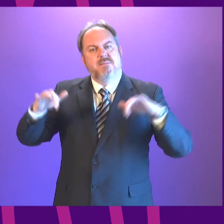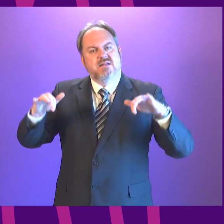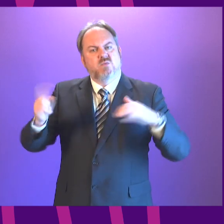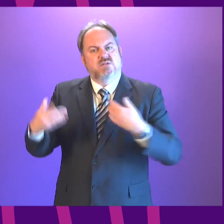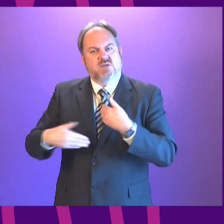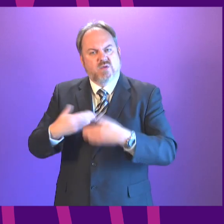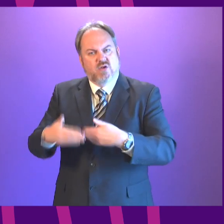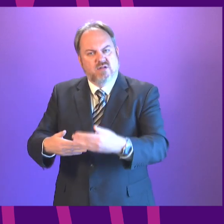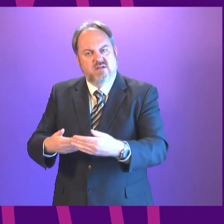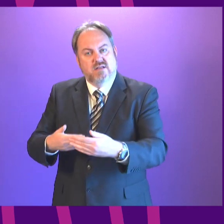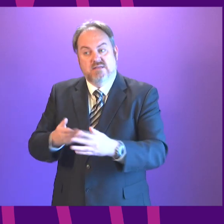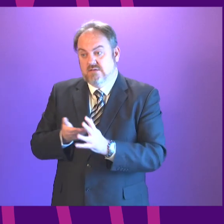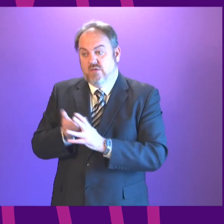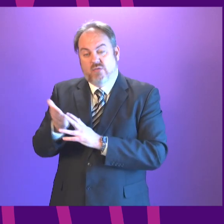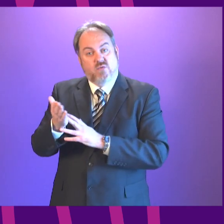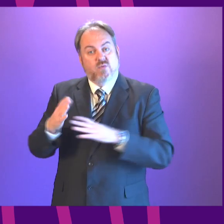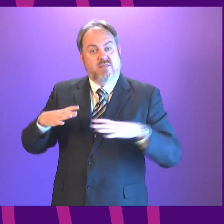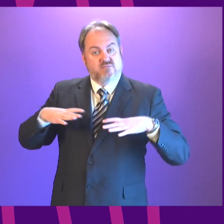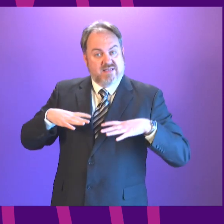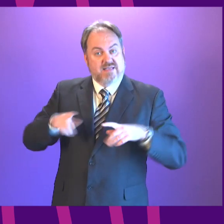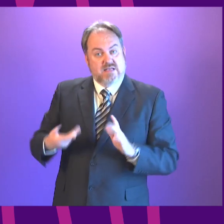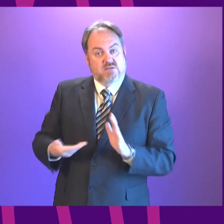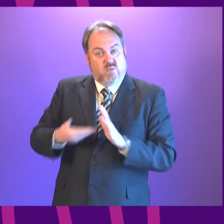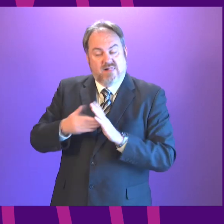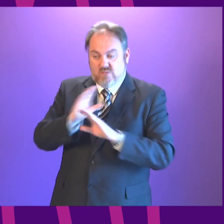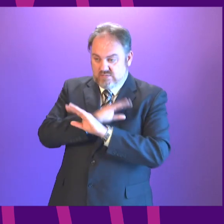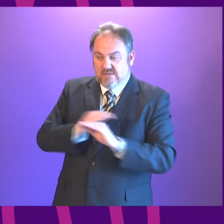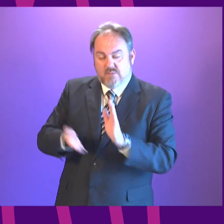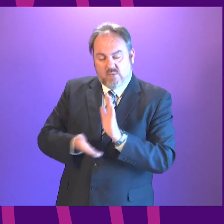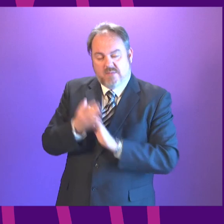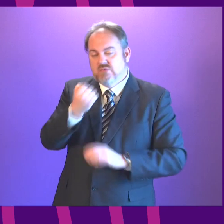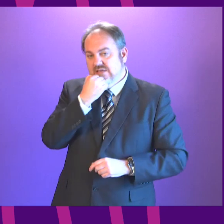including over the recess period if that is necessary. The second decision that we took